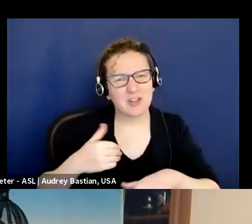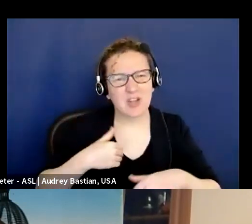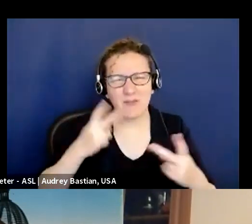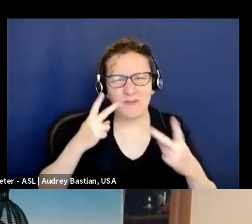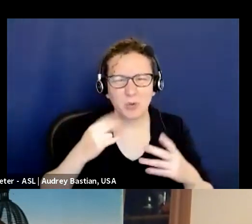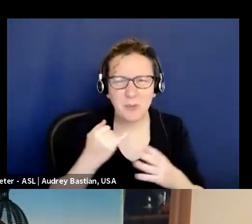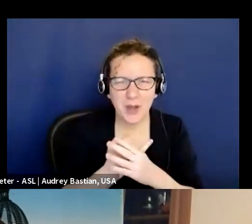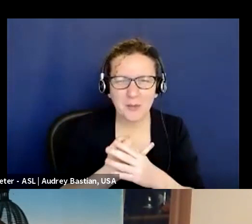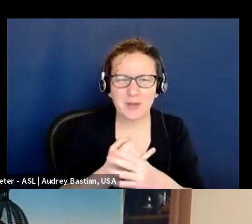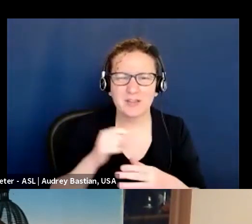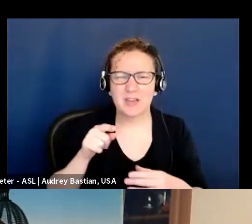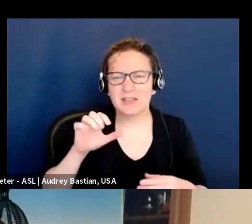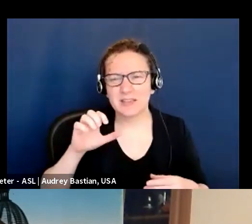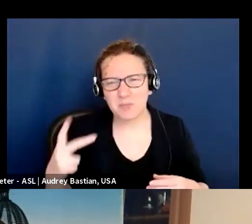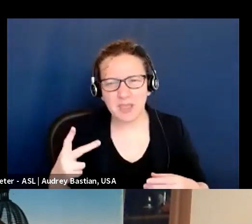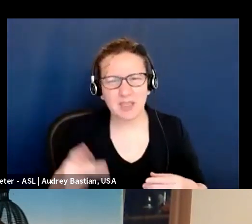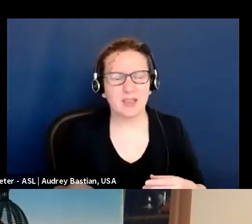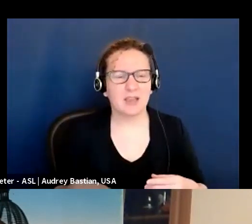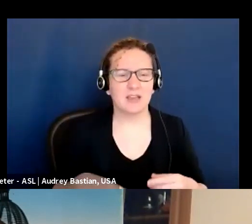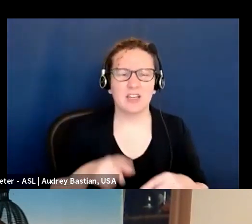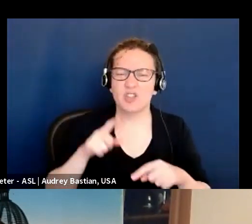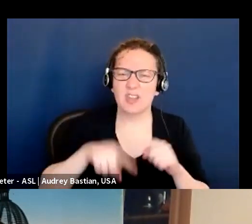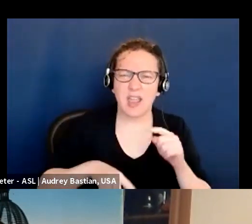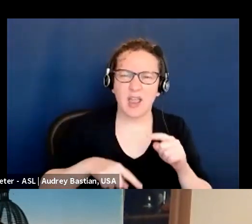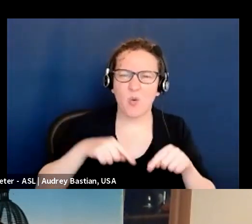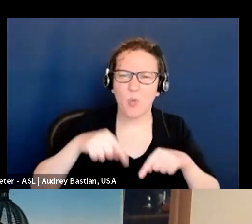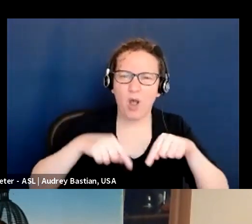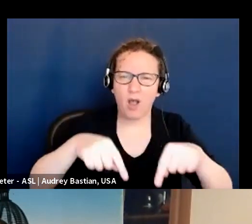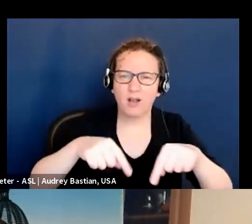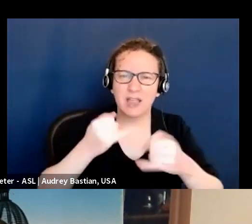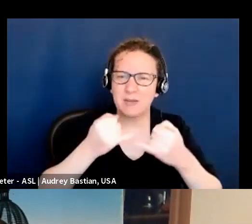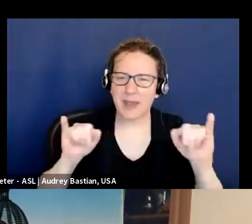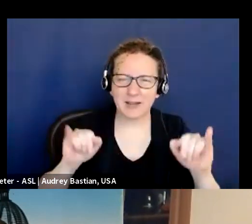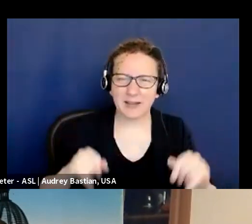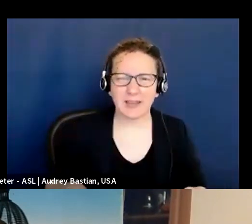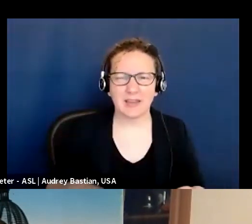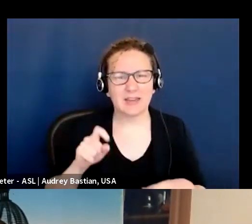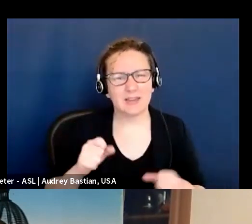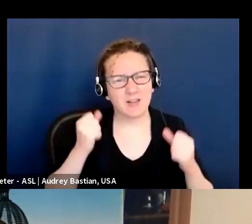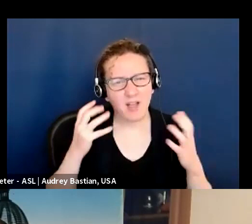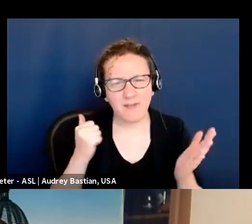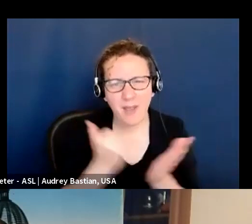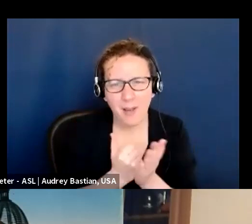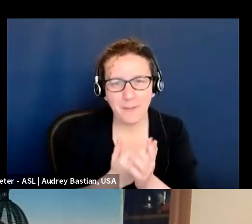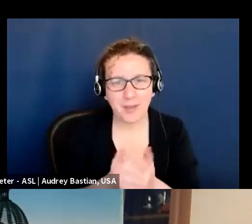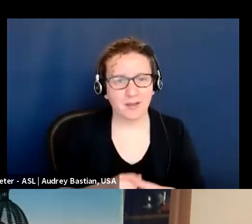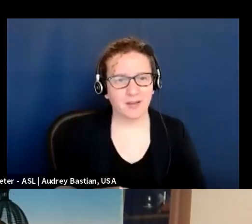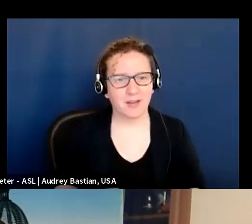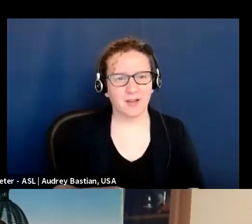she has CP. She like can't walk independently. She needs a lot of help. Like we are so sorry